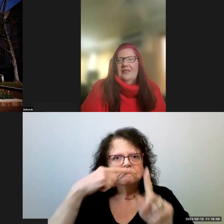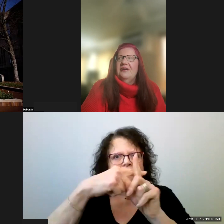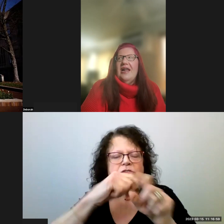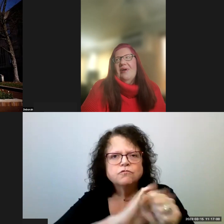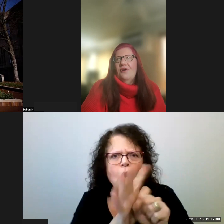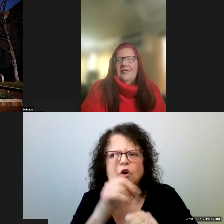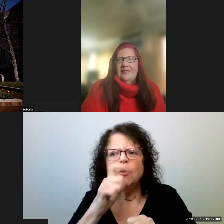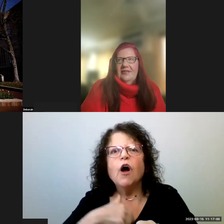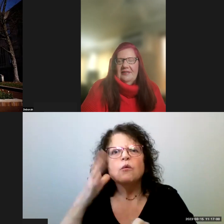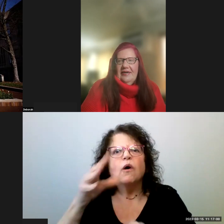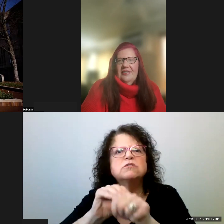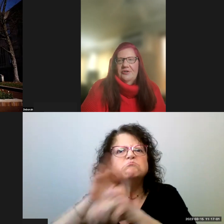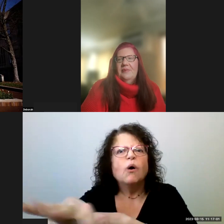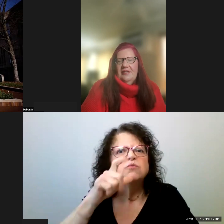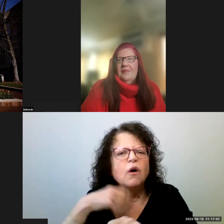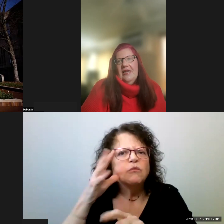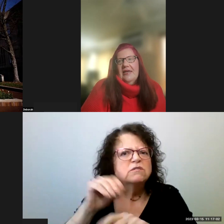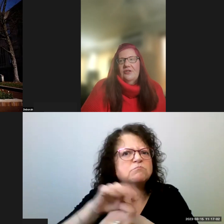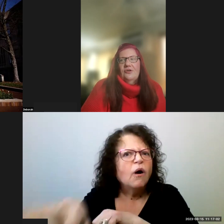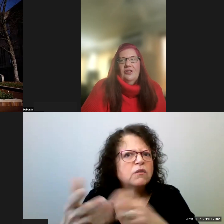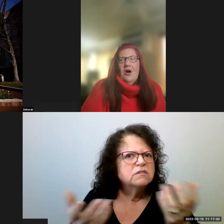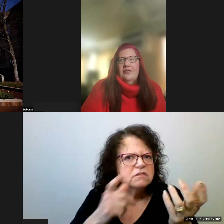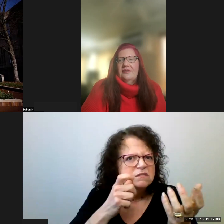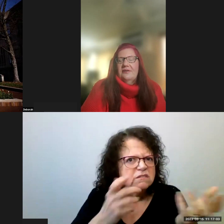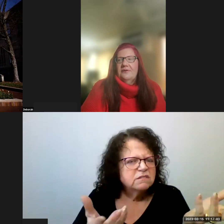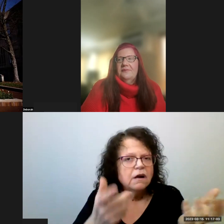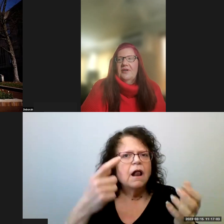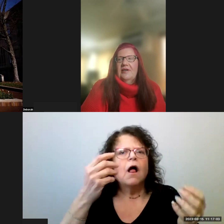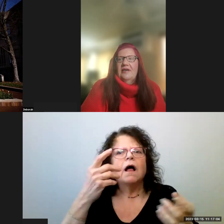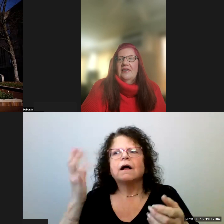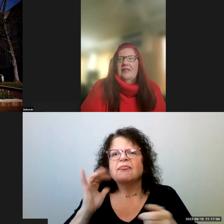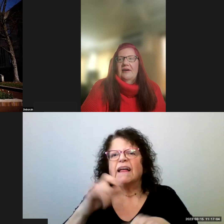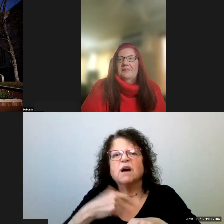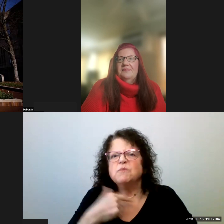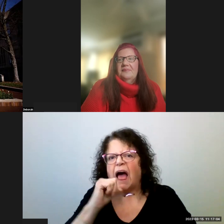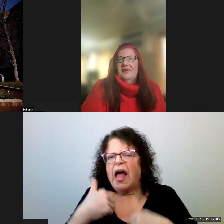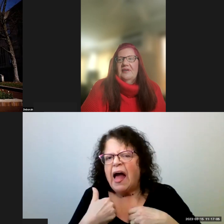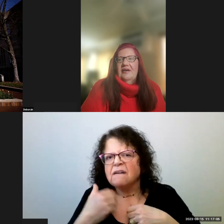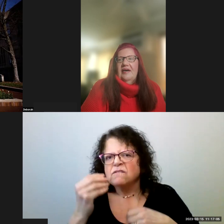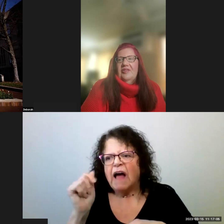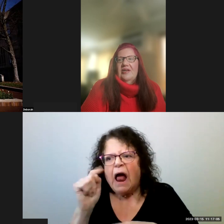Now we have home test so that's not an issue. But in the beginning it certainly was. I think